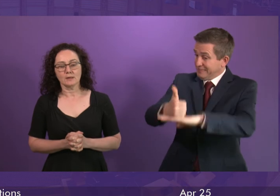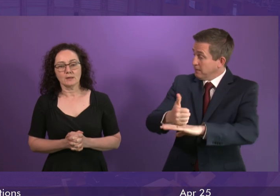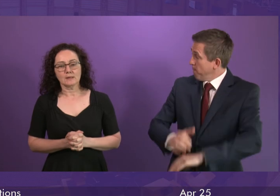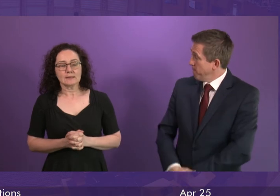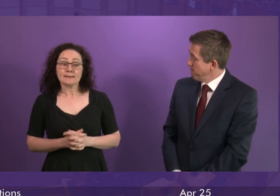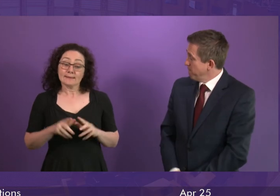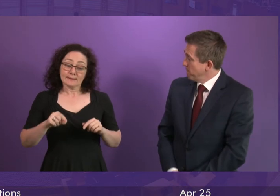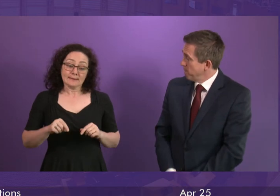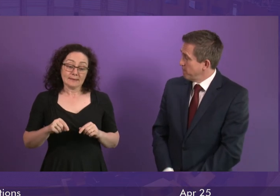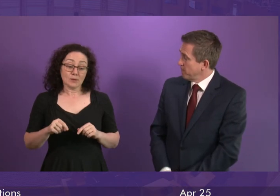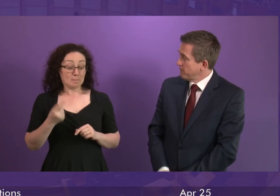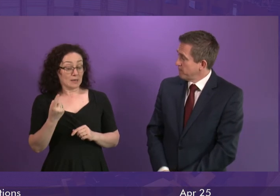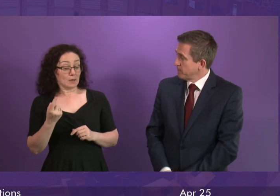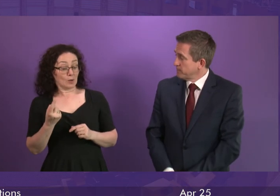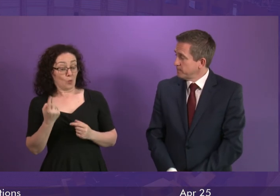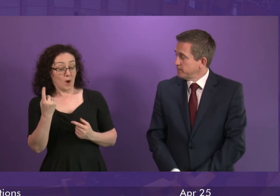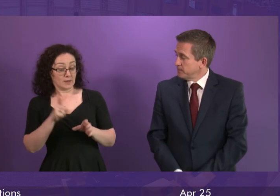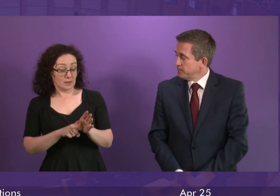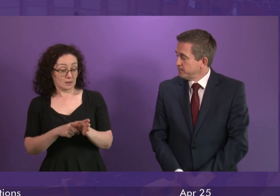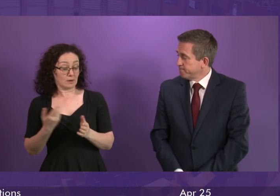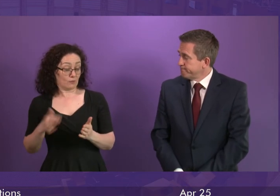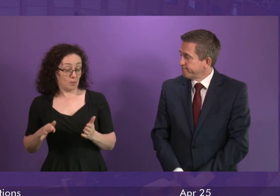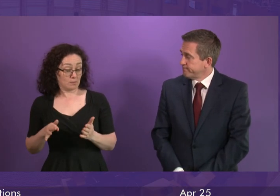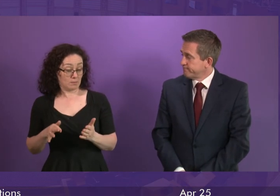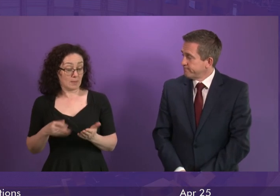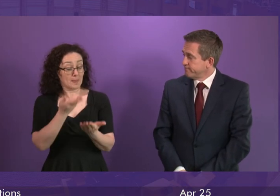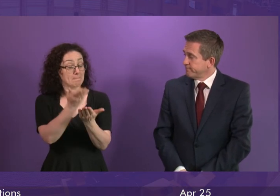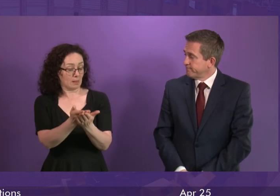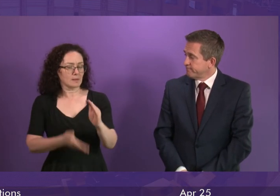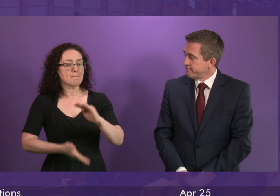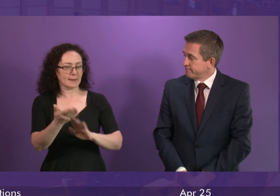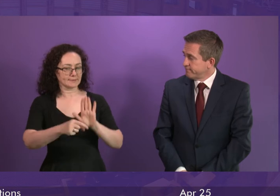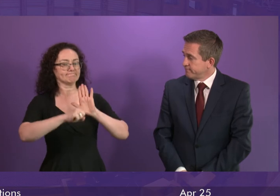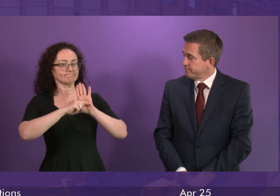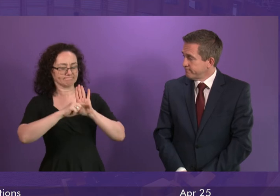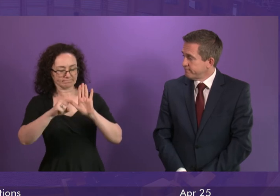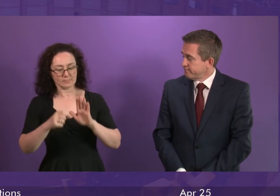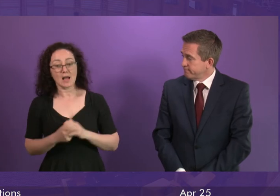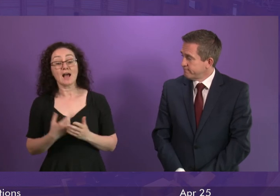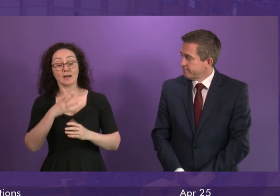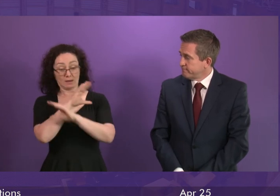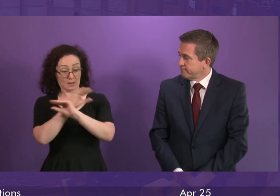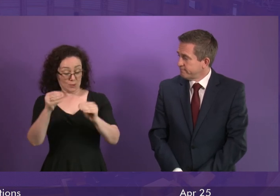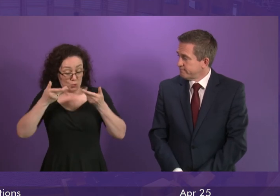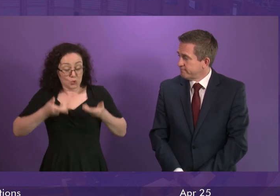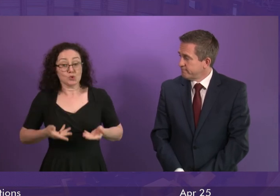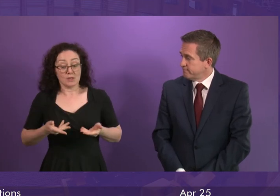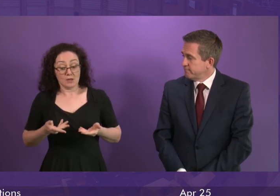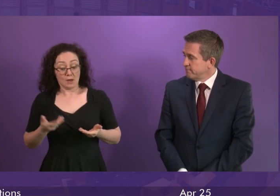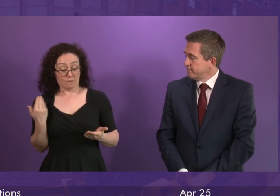It is a year since the Social Security (Scotland) Act 2018 was passed. In that year, almost